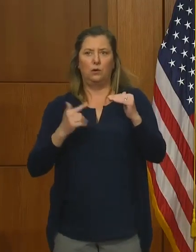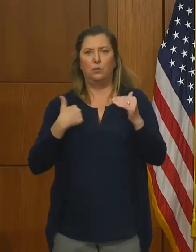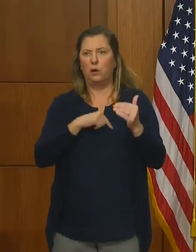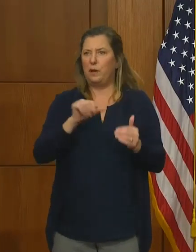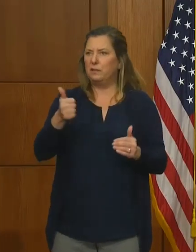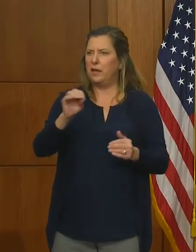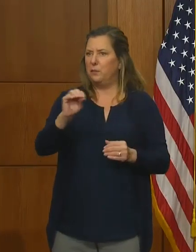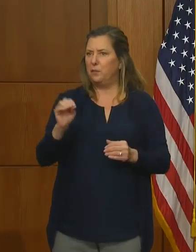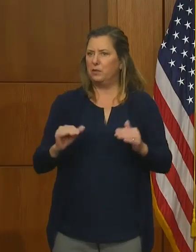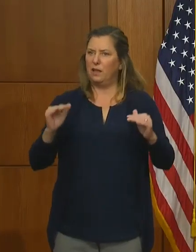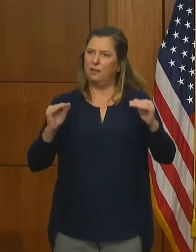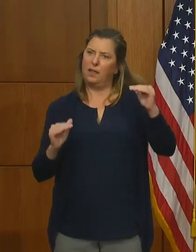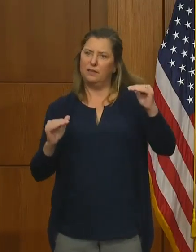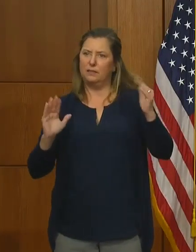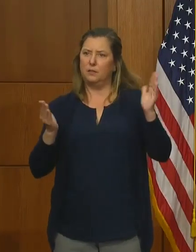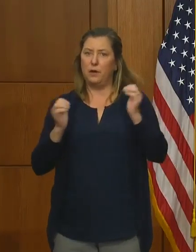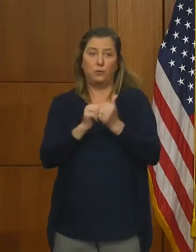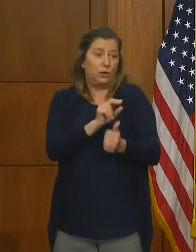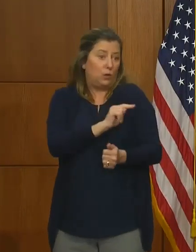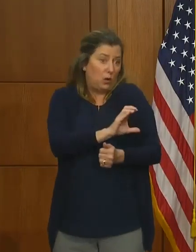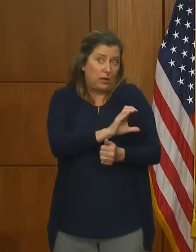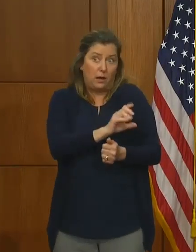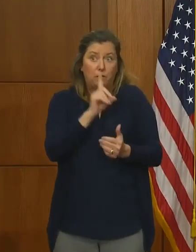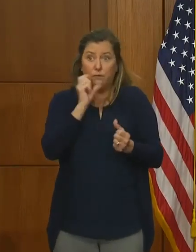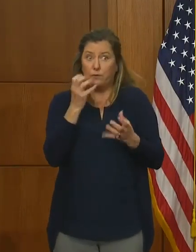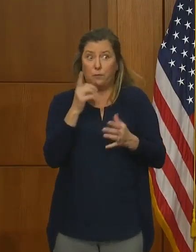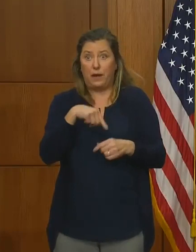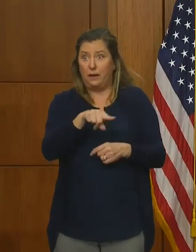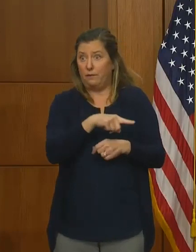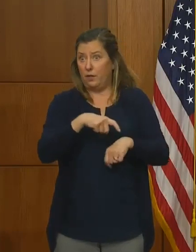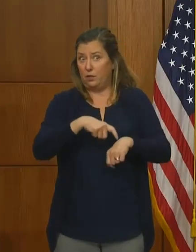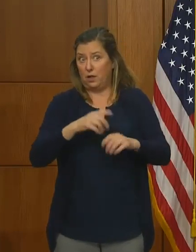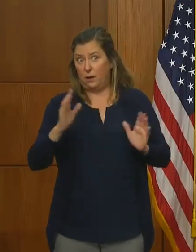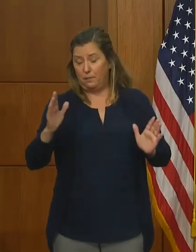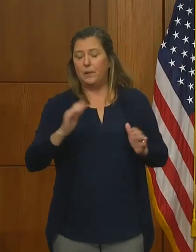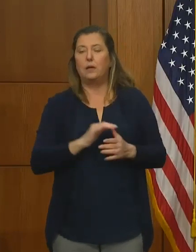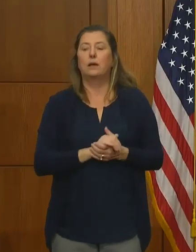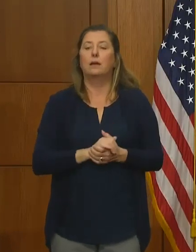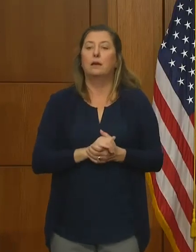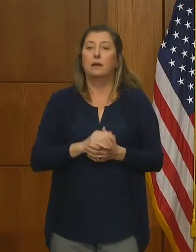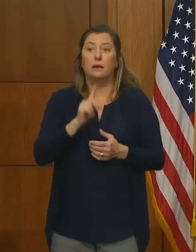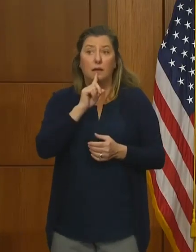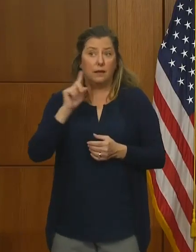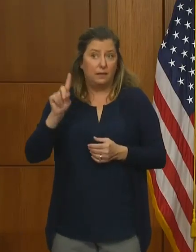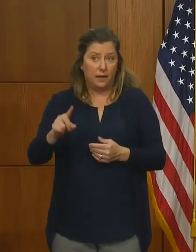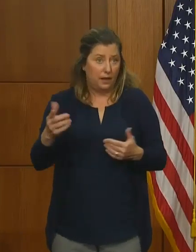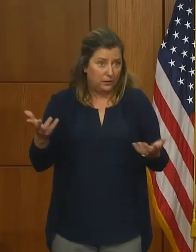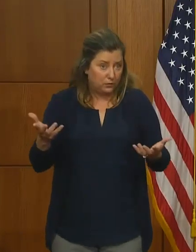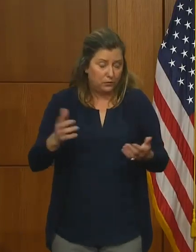MAY THAT HAVE ONE OF THE REASONS WHY VIRGINIA WAS SLIGHTLY LOWER WE WE'RE ABOUT 10% LESS THAN FOR EXAMPLE NORTH